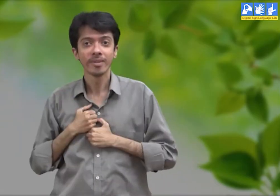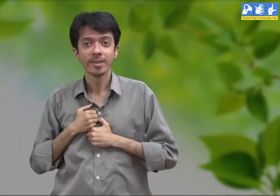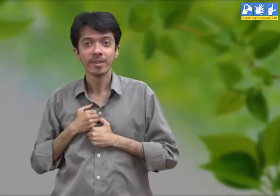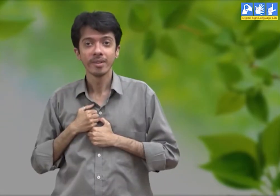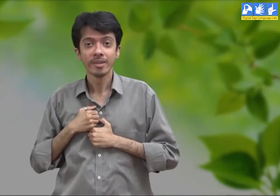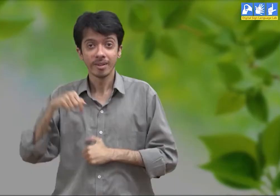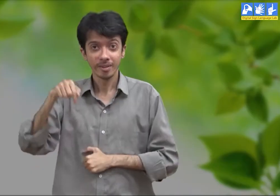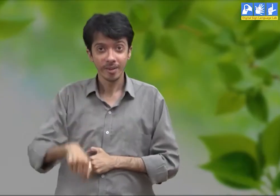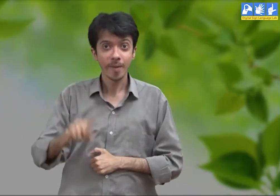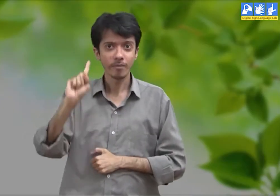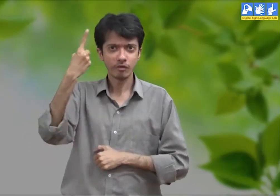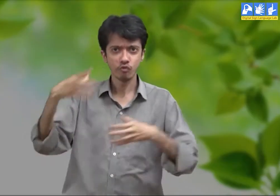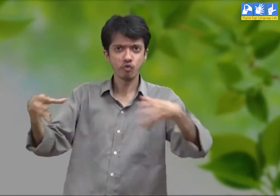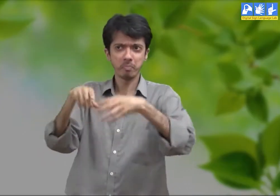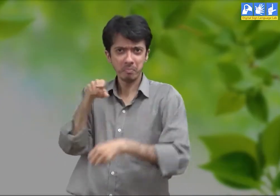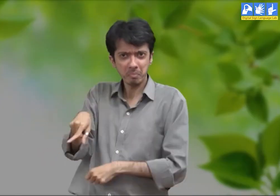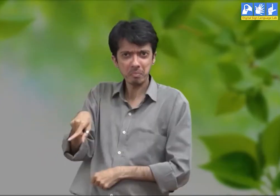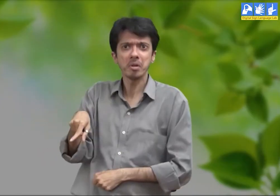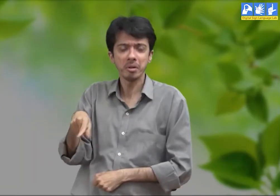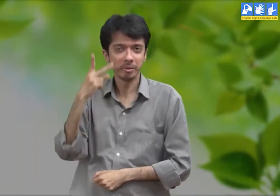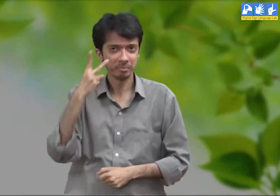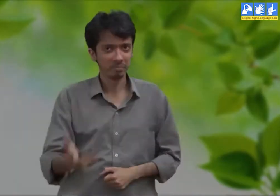Let us discuss about first movement.